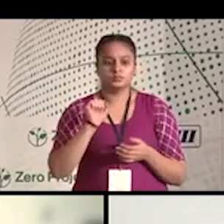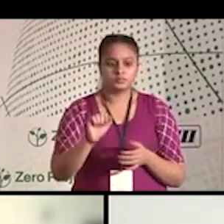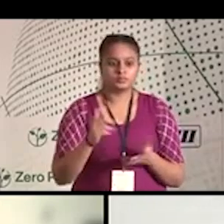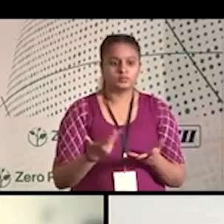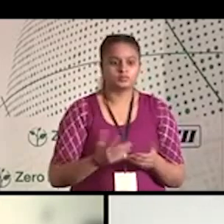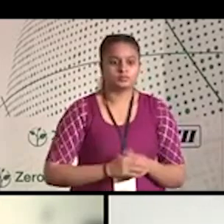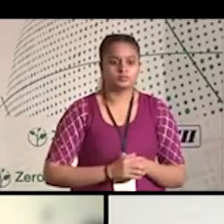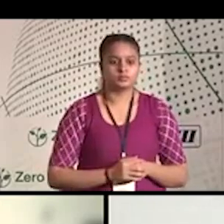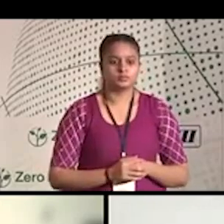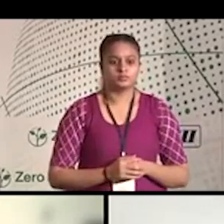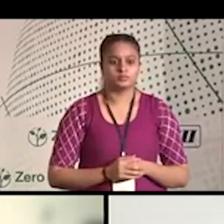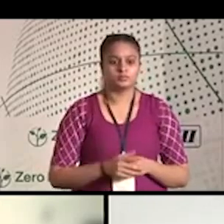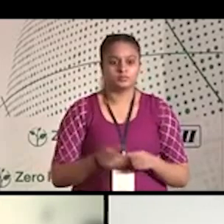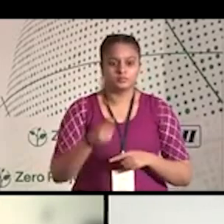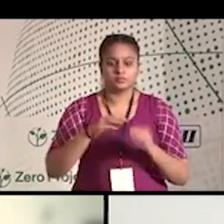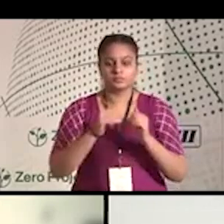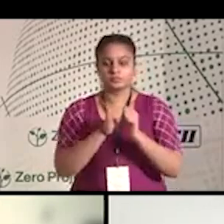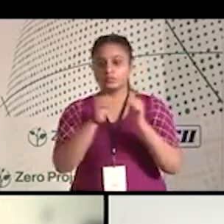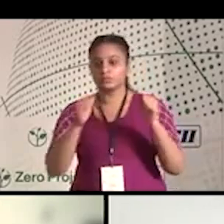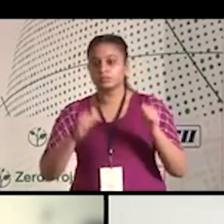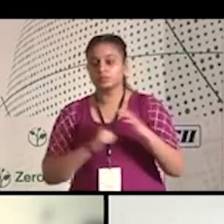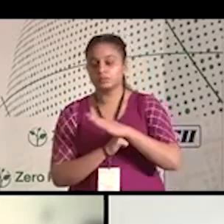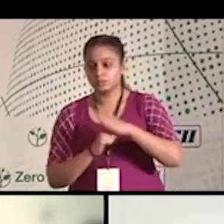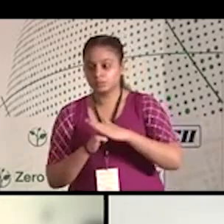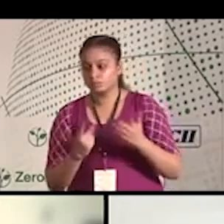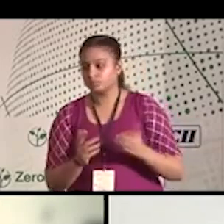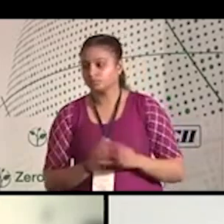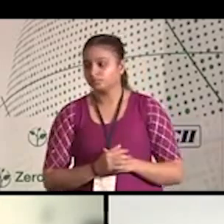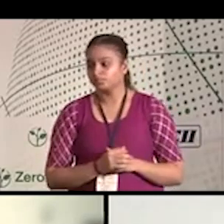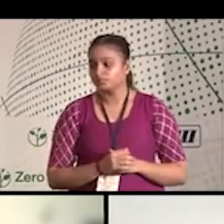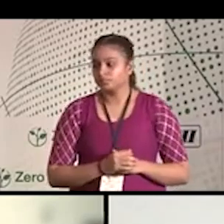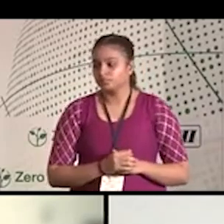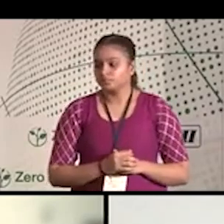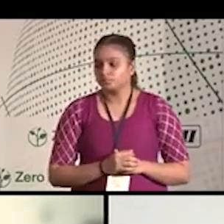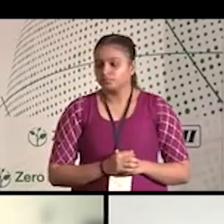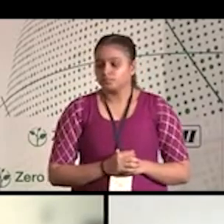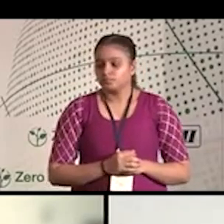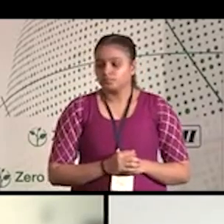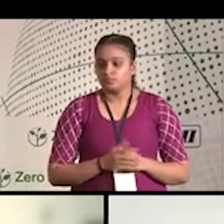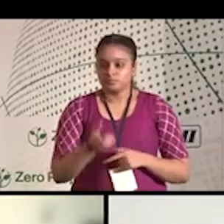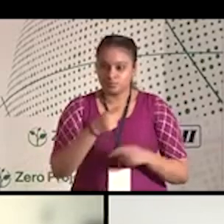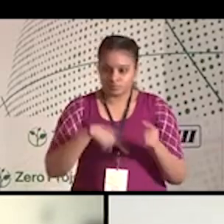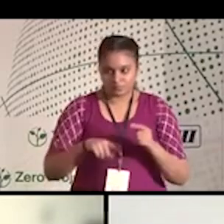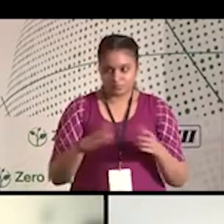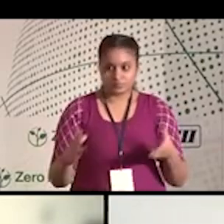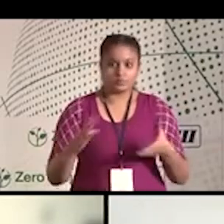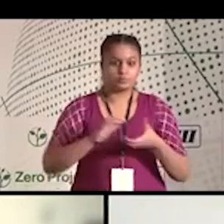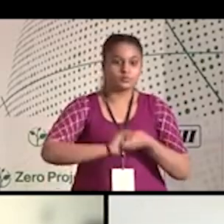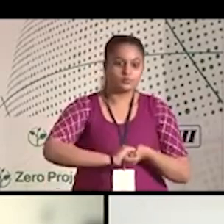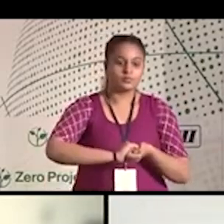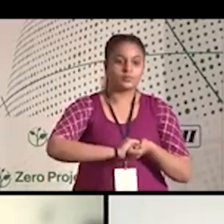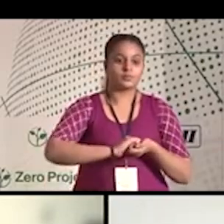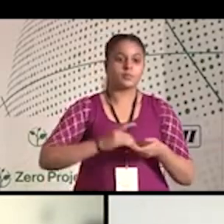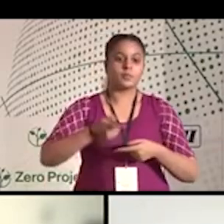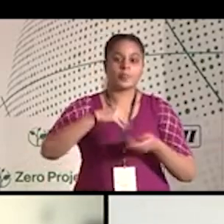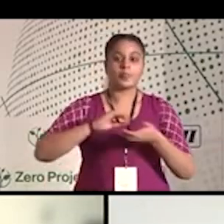And it should exist in the system. And we we did talk about collaboration, which is going to be the key.